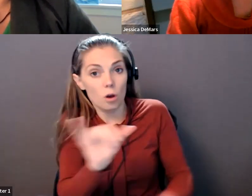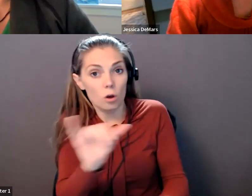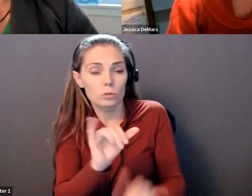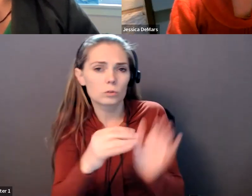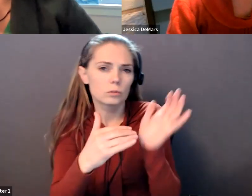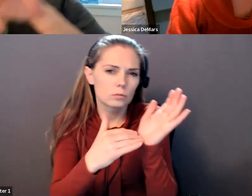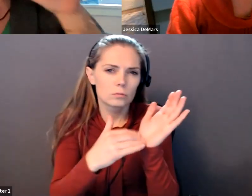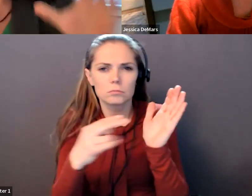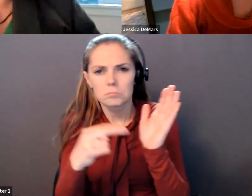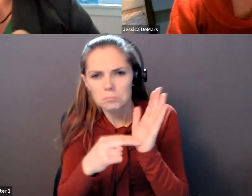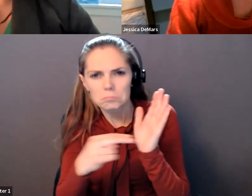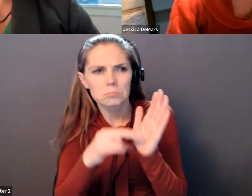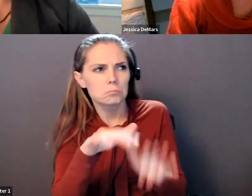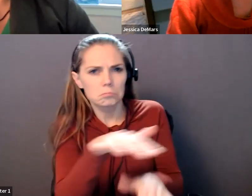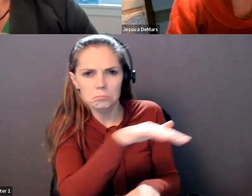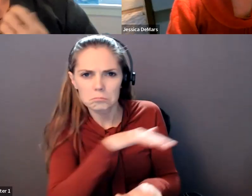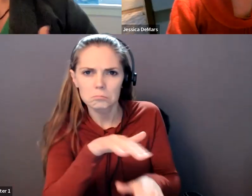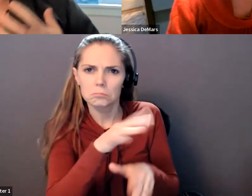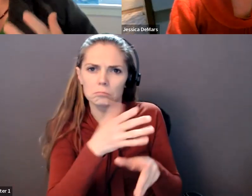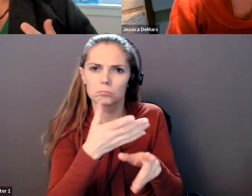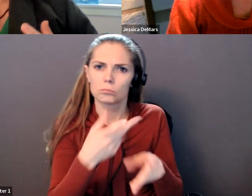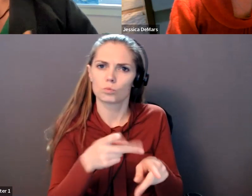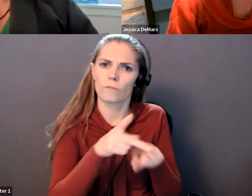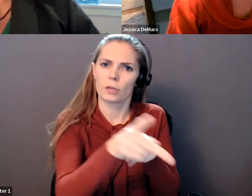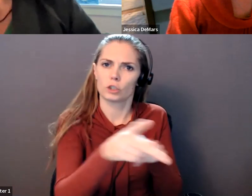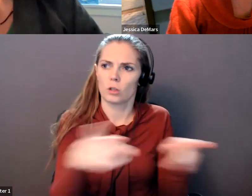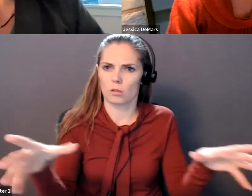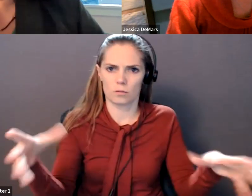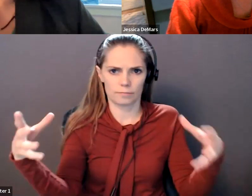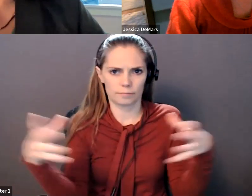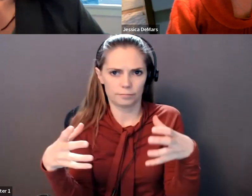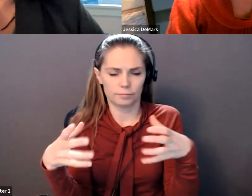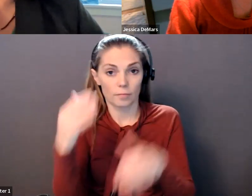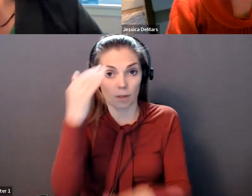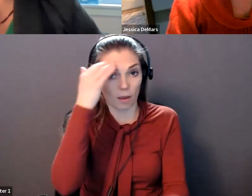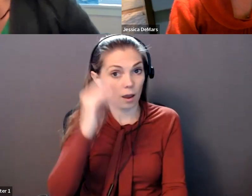her team and a whole bunch of other folks are working to create another resource